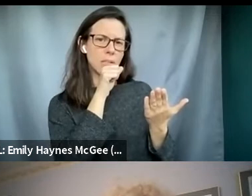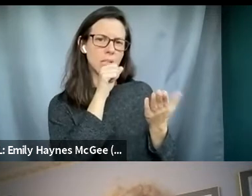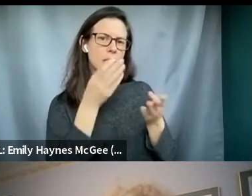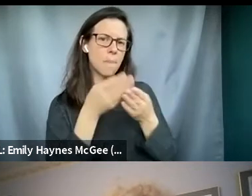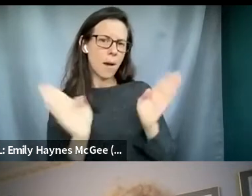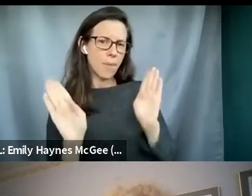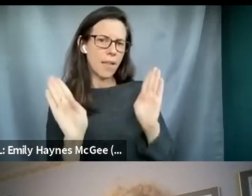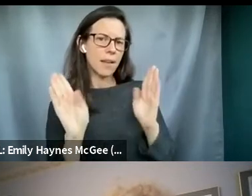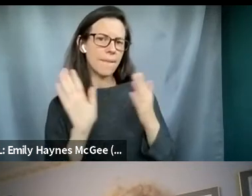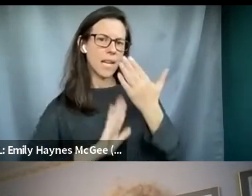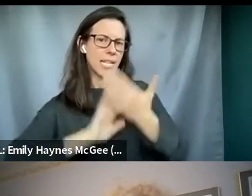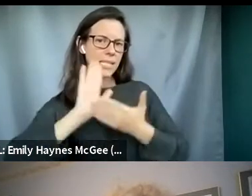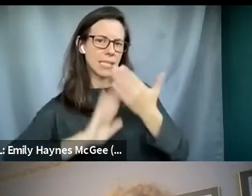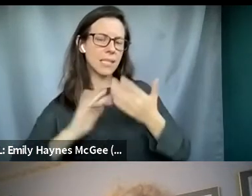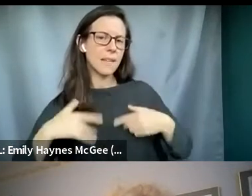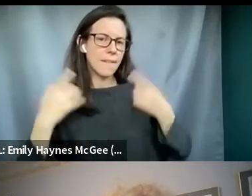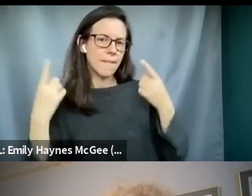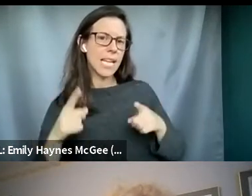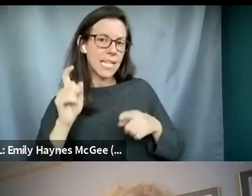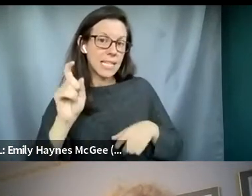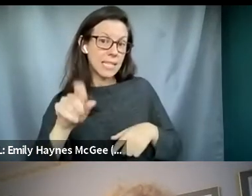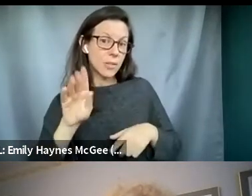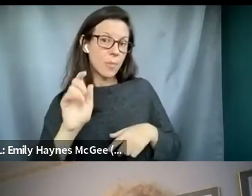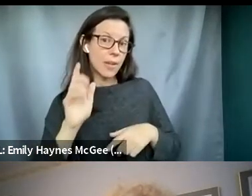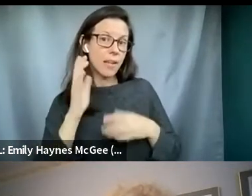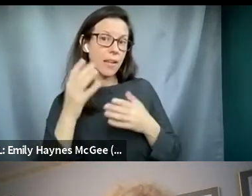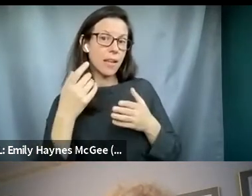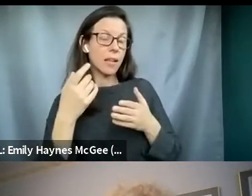event needs to be free. It just speaks of accessibility.